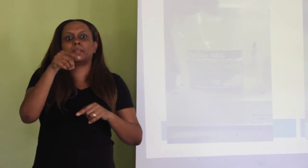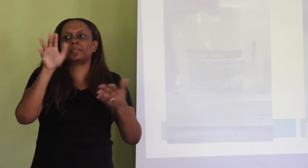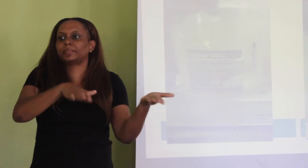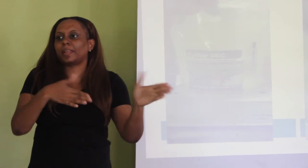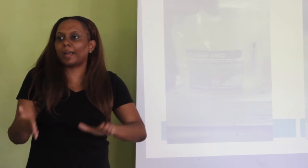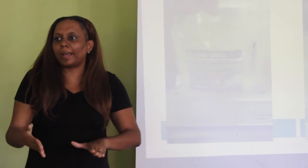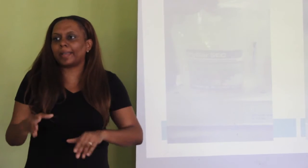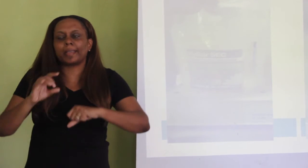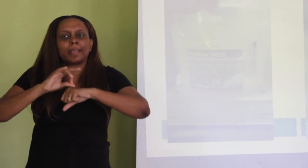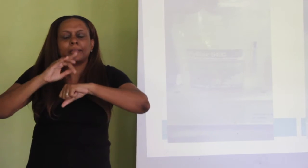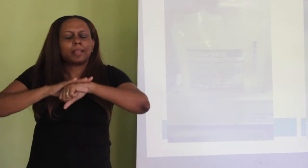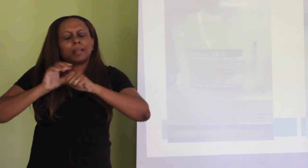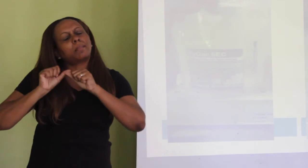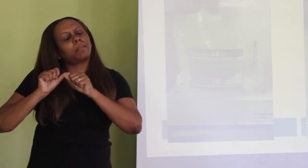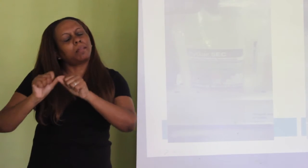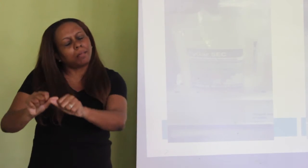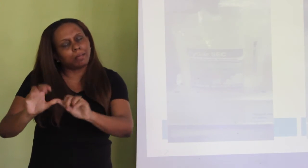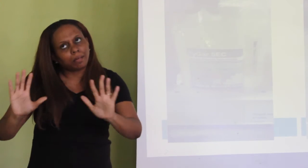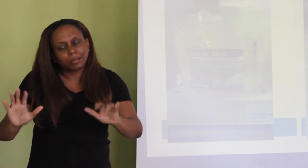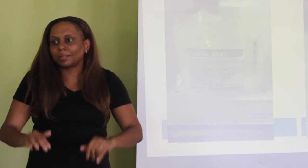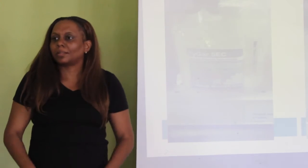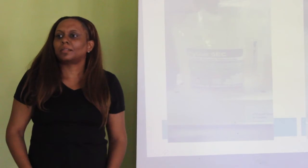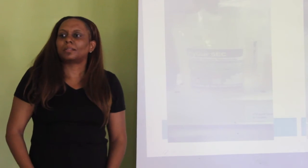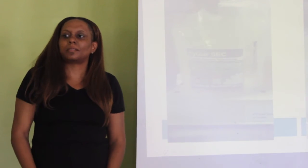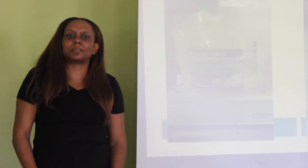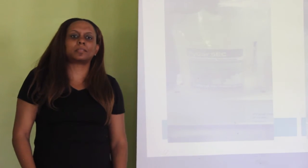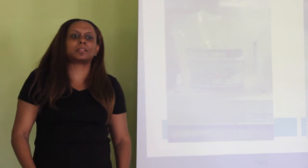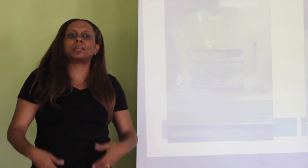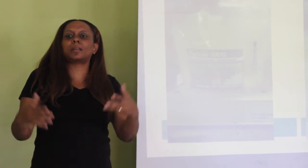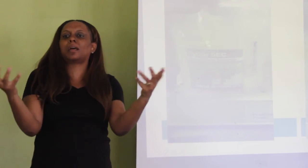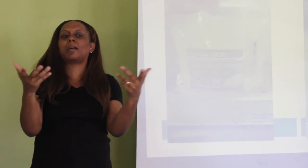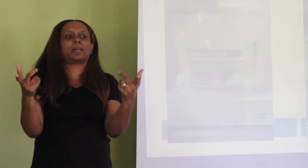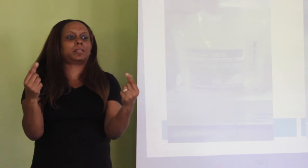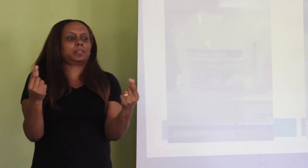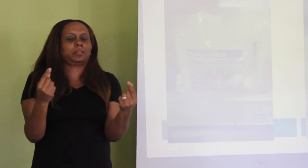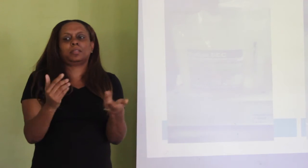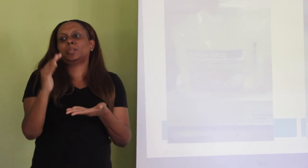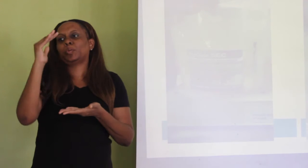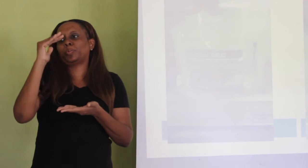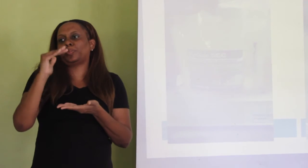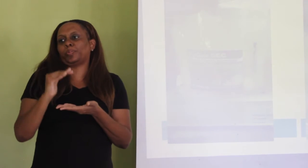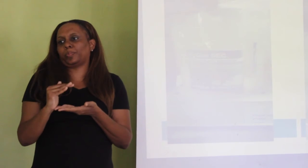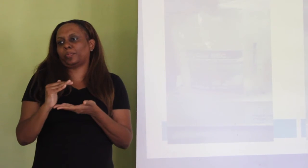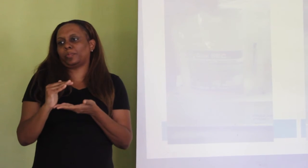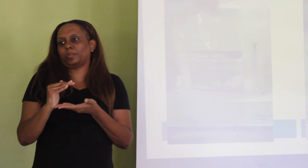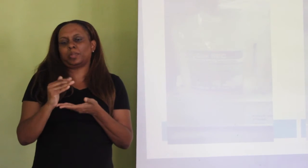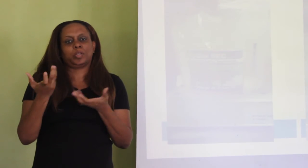he says we'll still be here so what you want to do is to reduce the assets from your property